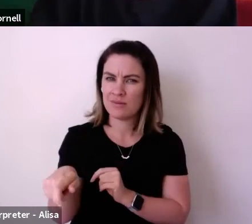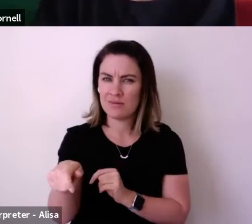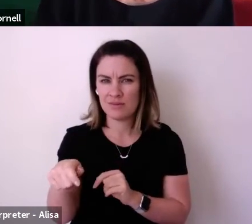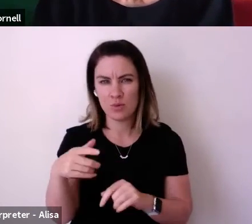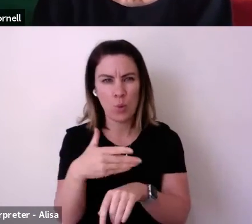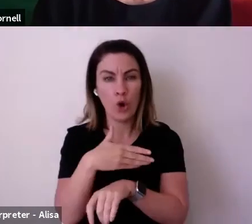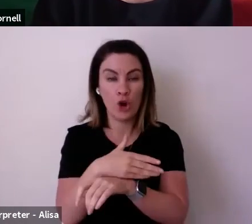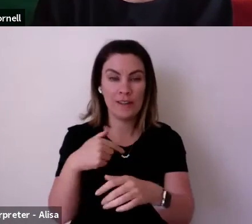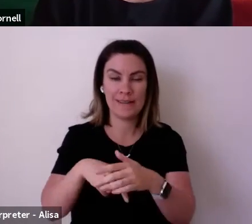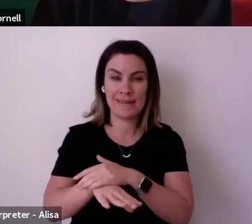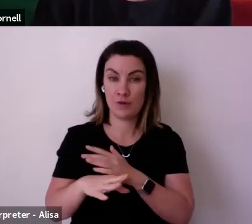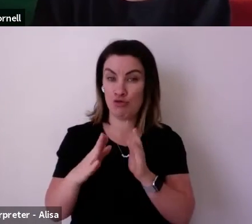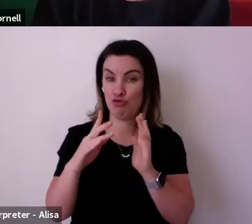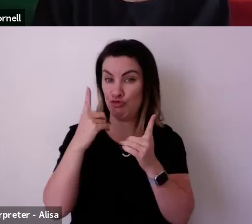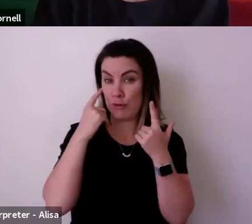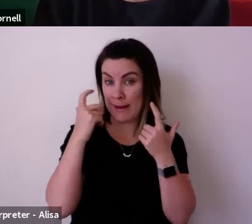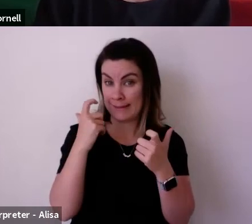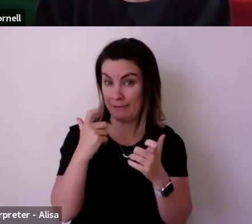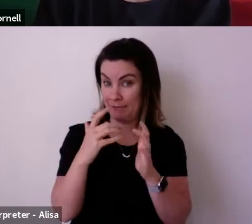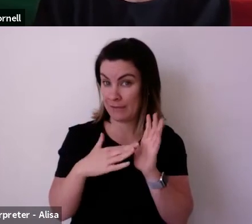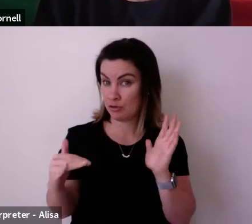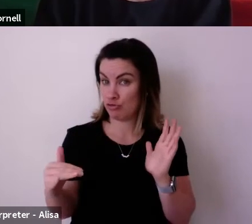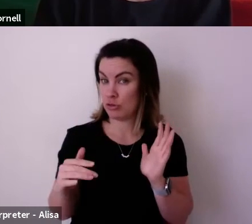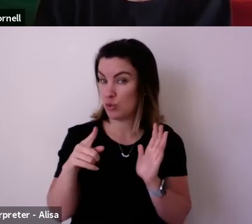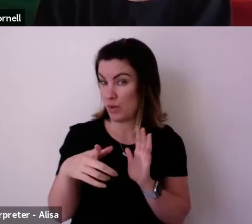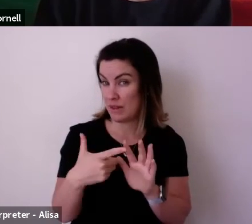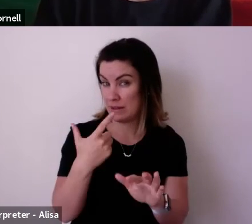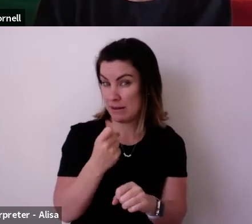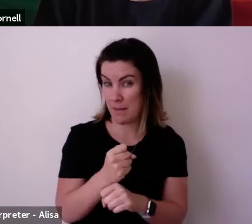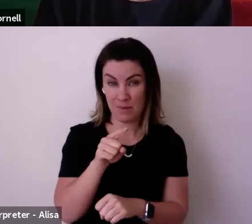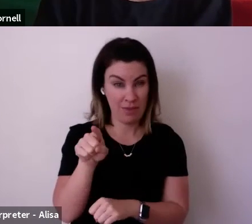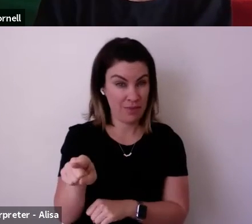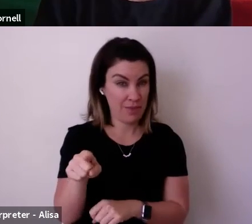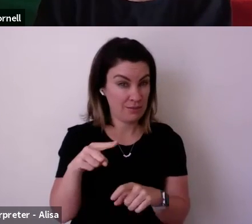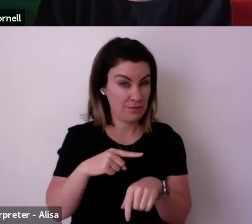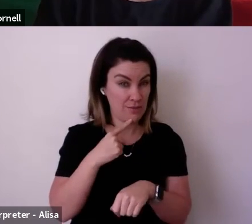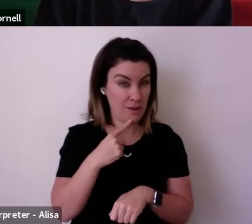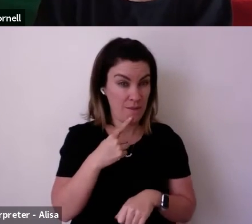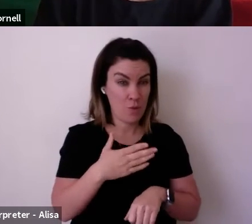Do you have some examples of graduates who are doing that kind of work applying their skills in other sectors?